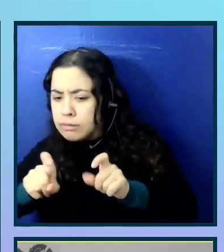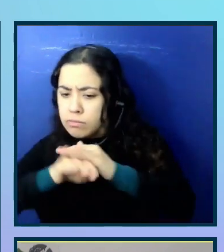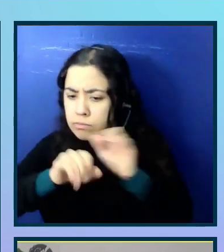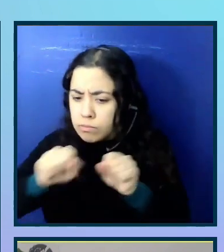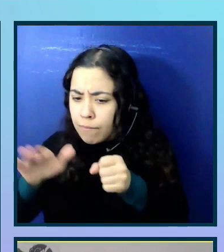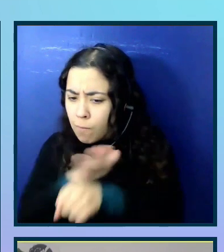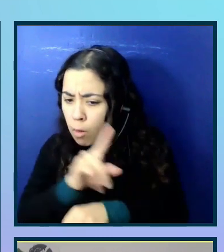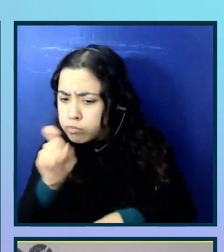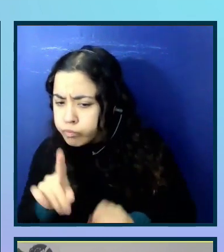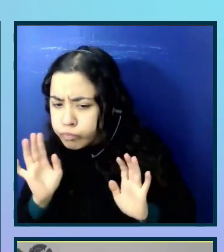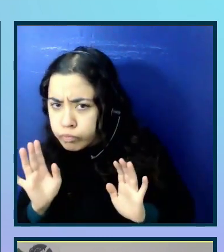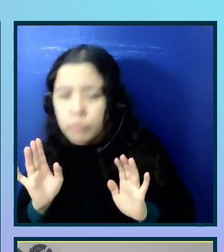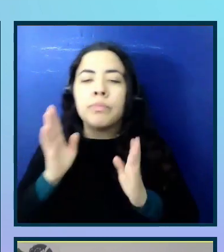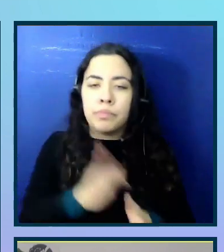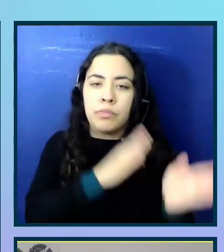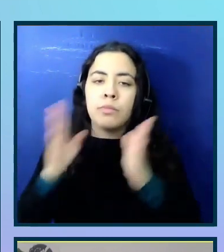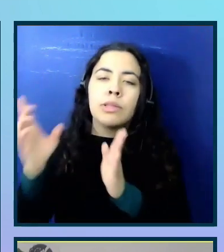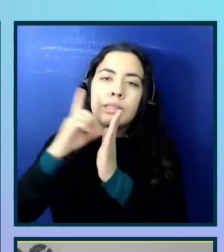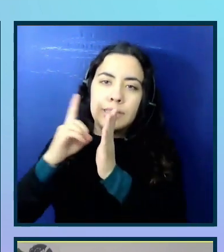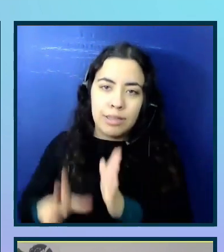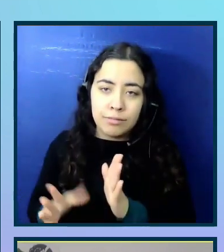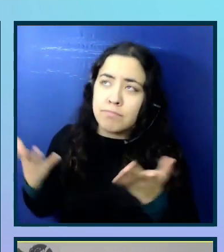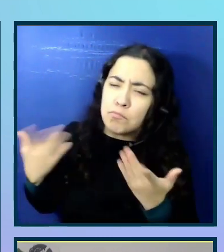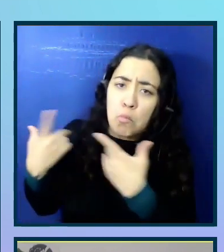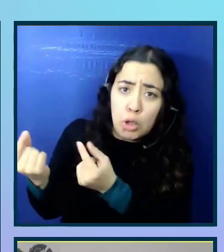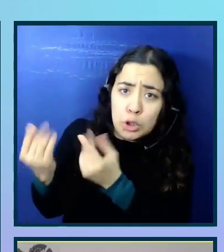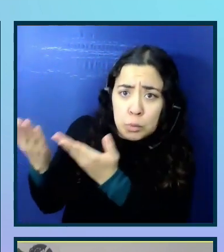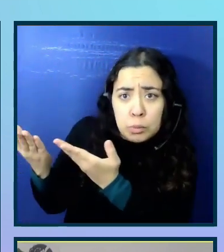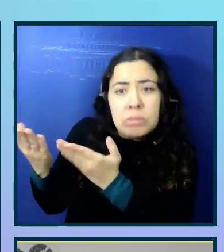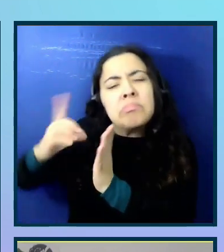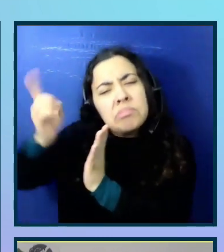And then designers; designers, they design and they document how it works,